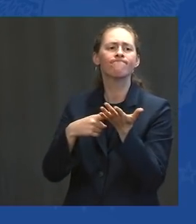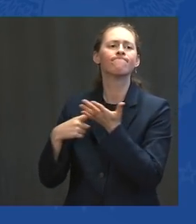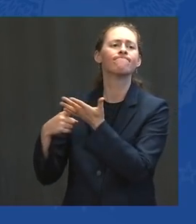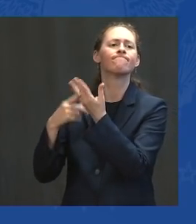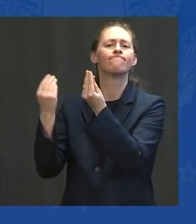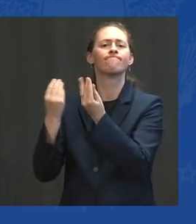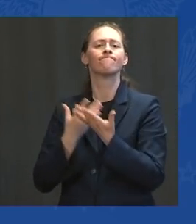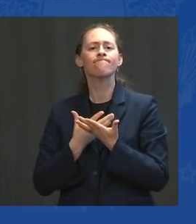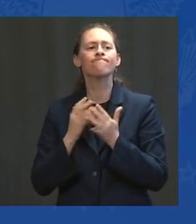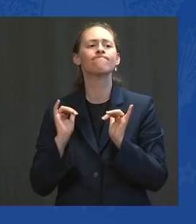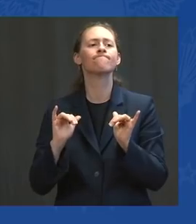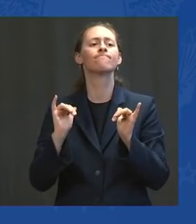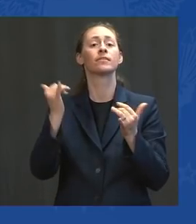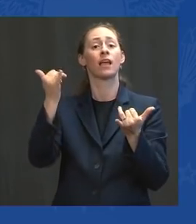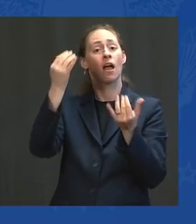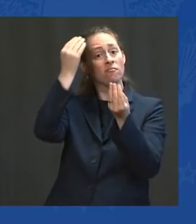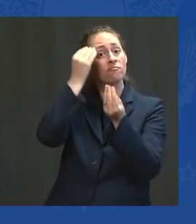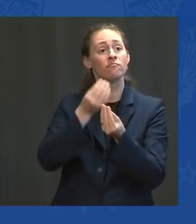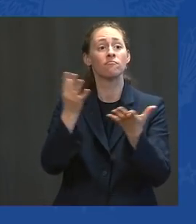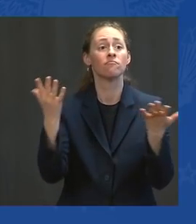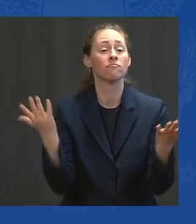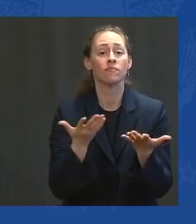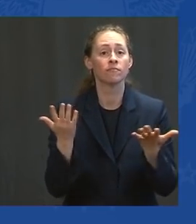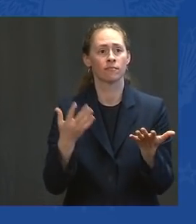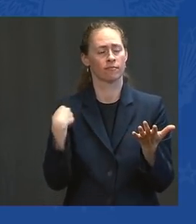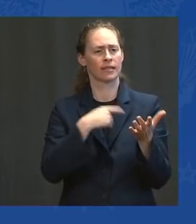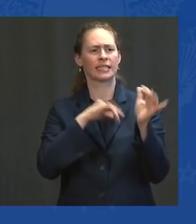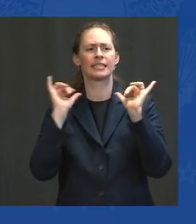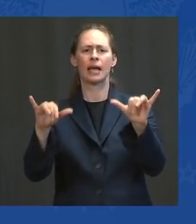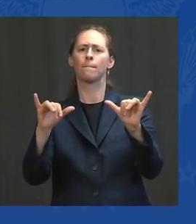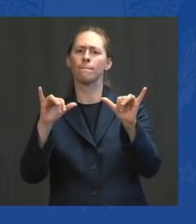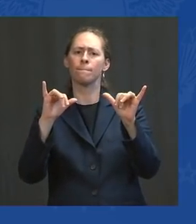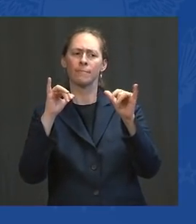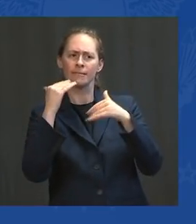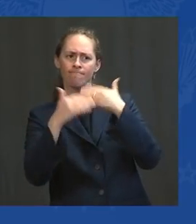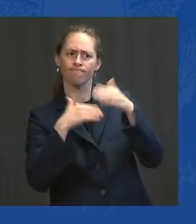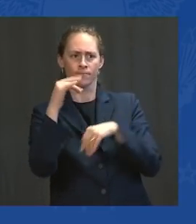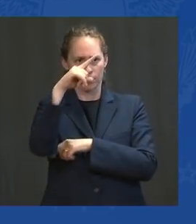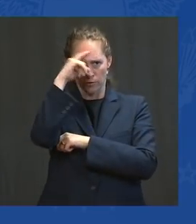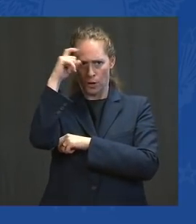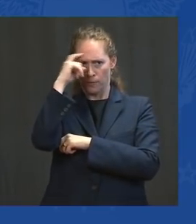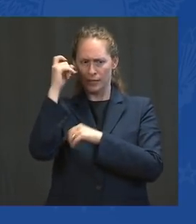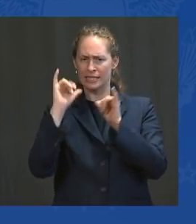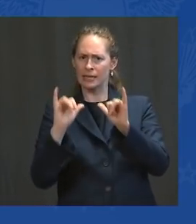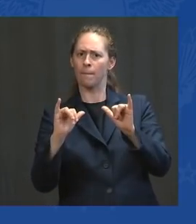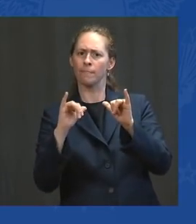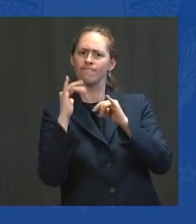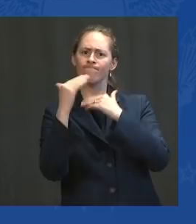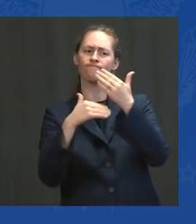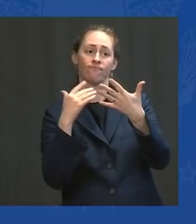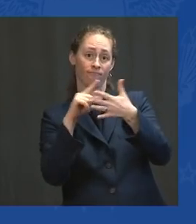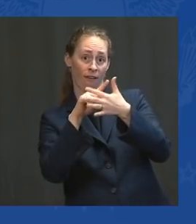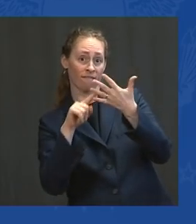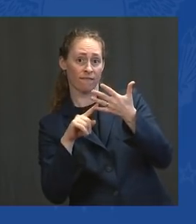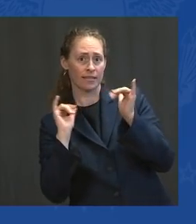to a special focus on five ways to make gains in getting those of you who are unvaccinated, vaccinated.